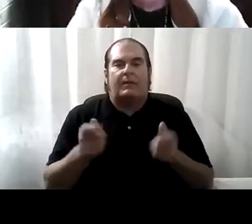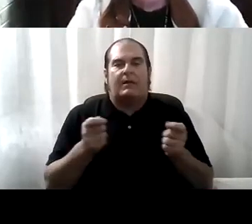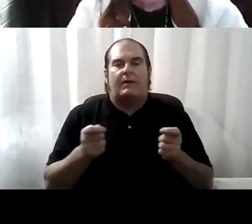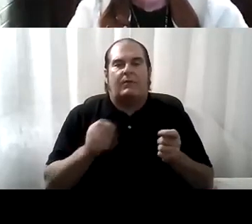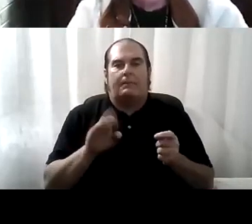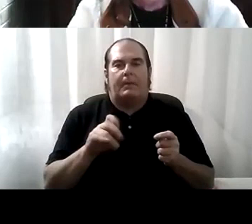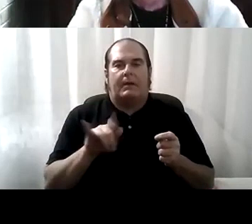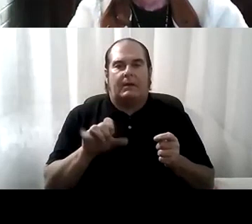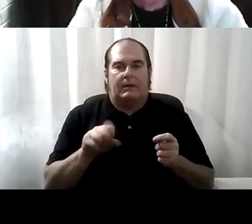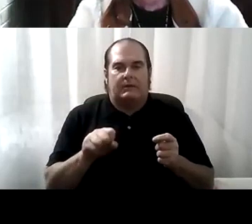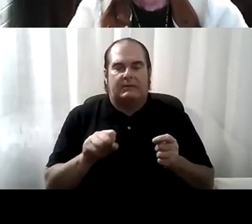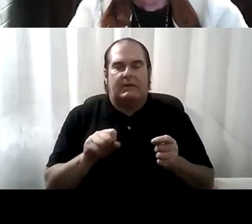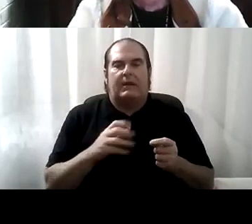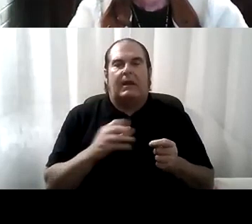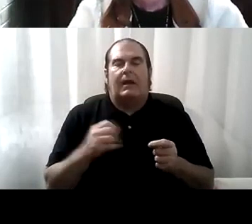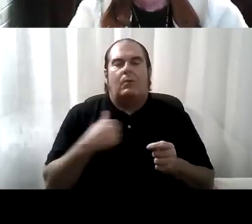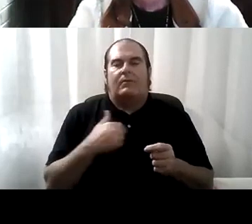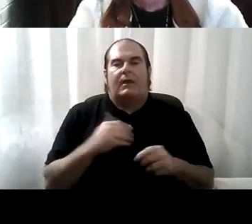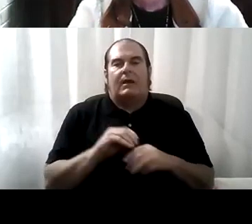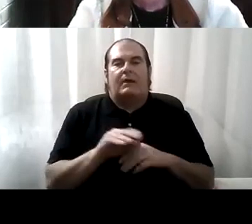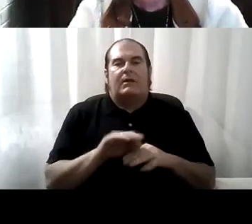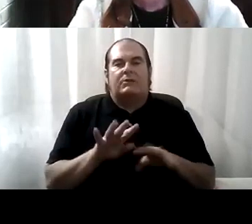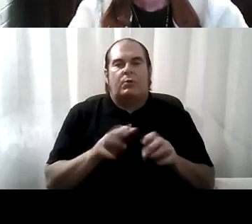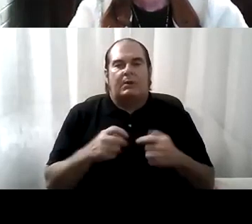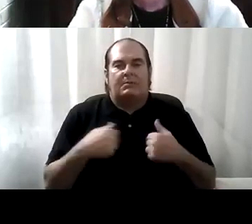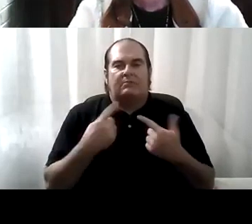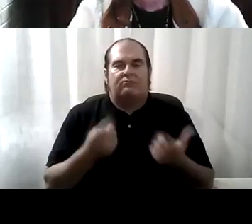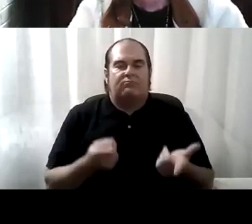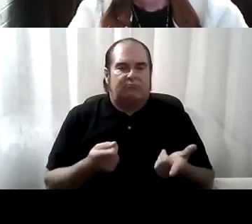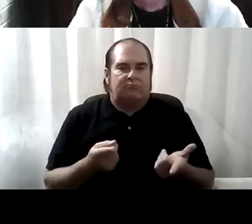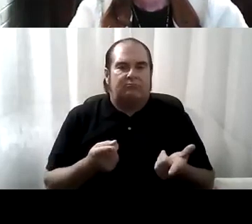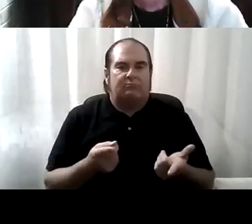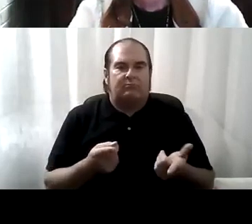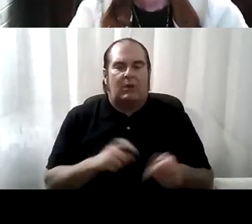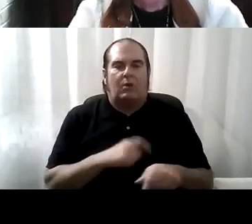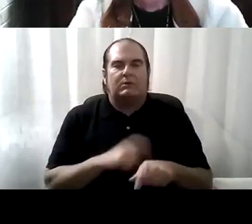And we have had an ad advisory committee for sometime here, but it led us to reevaluate